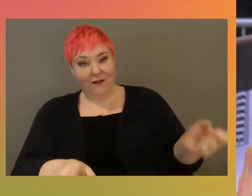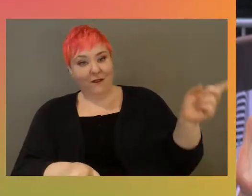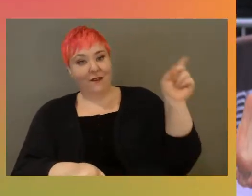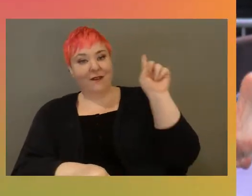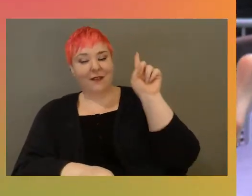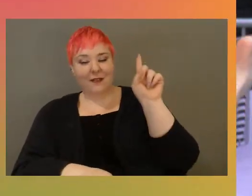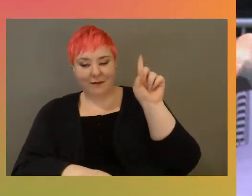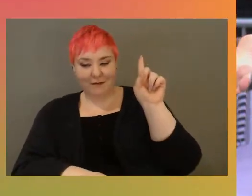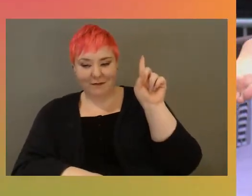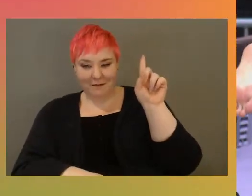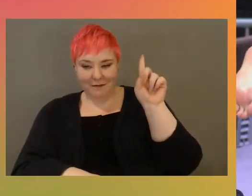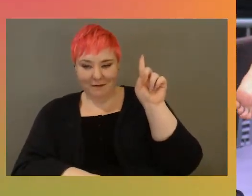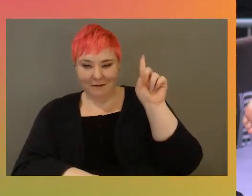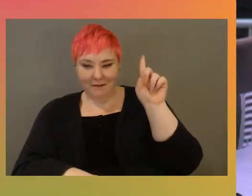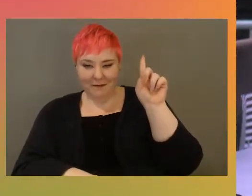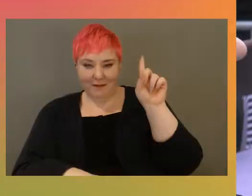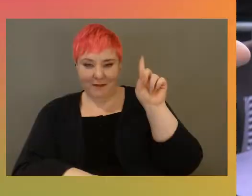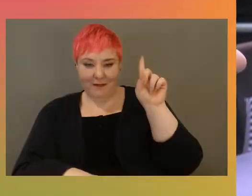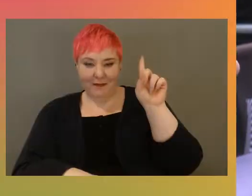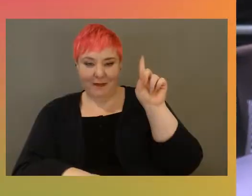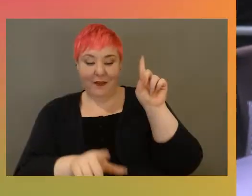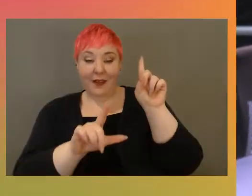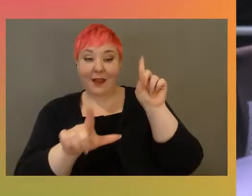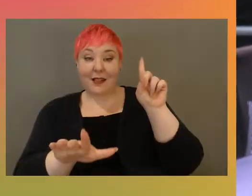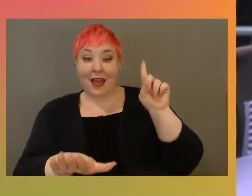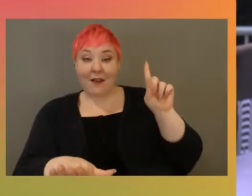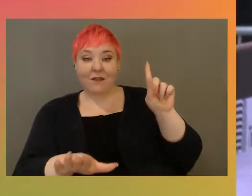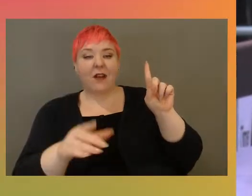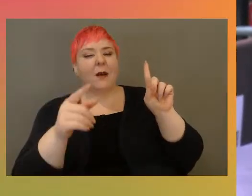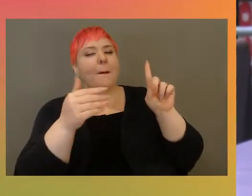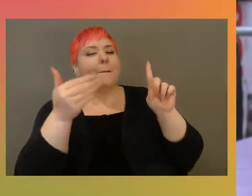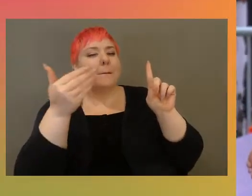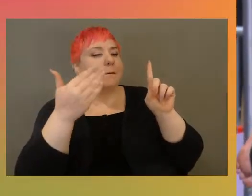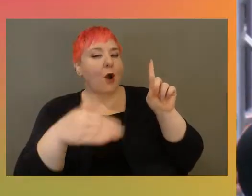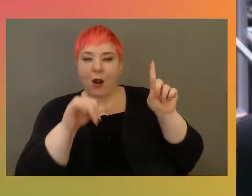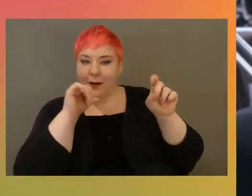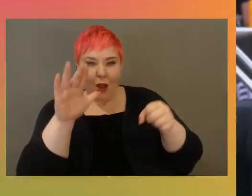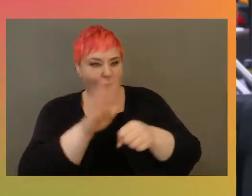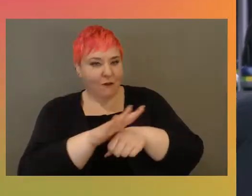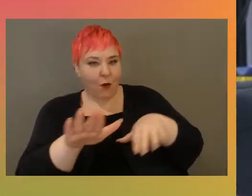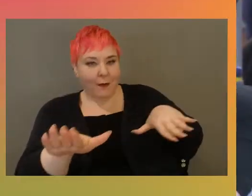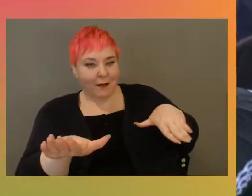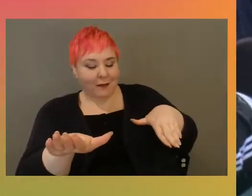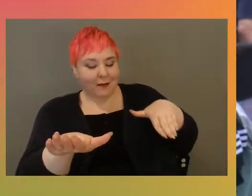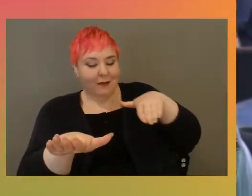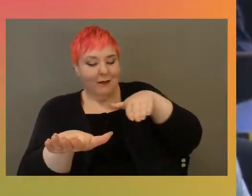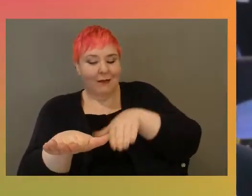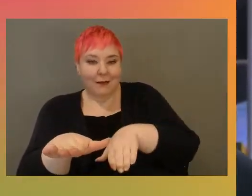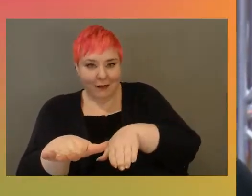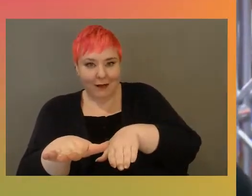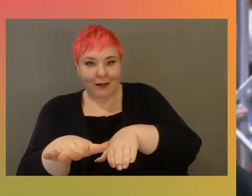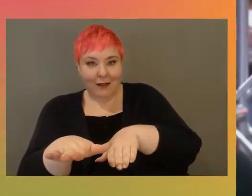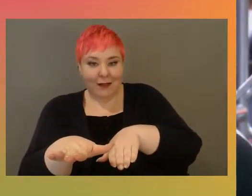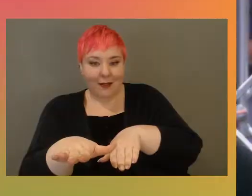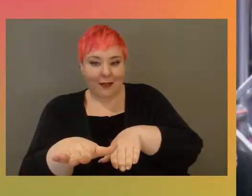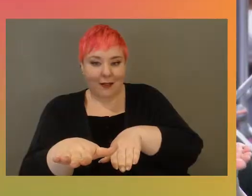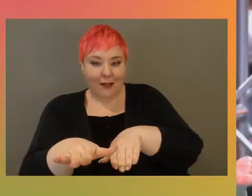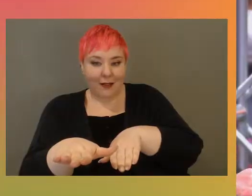. AND TAKE YOUR HANDS TO THE GROUND. DOWNWARD DOG, SPLIT, LEFT LEG HIGH UP INTO THE AIR.